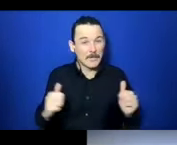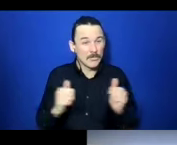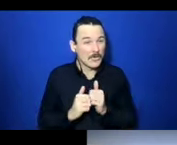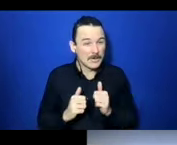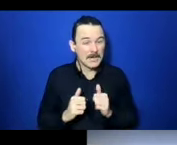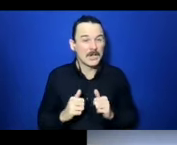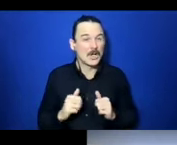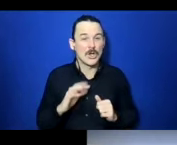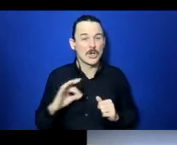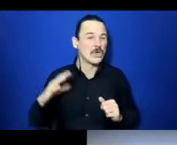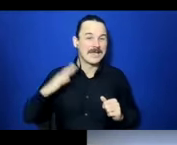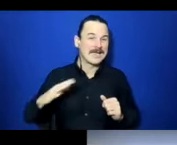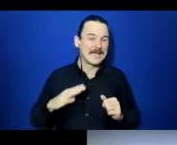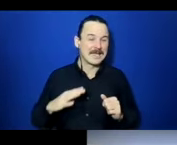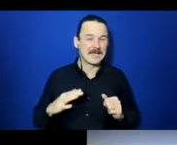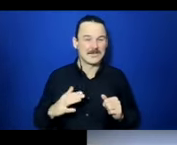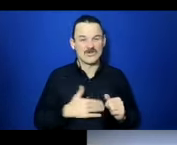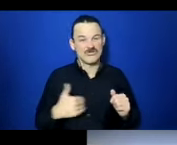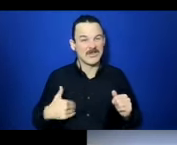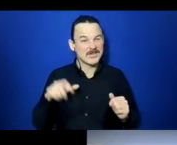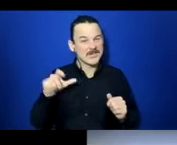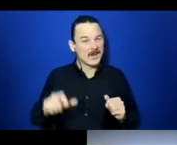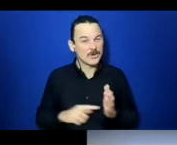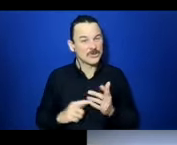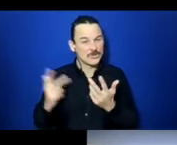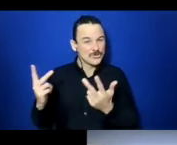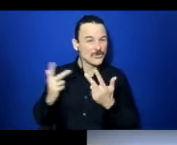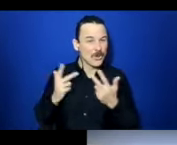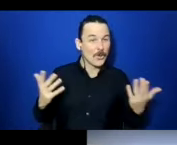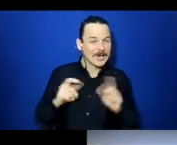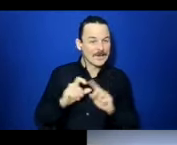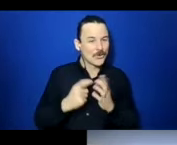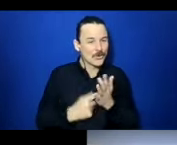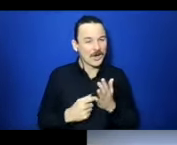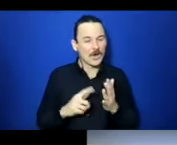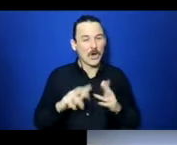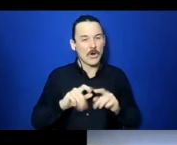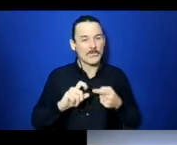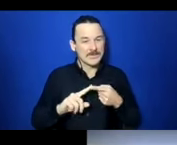office is. So we started by solving that for people vision impaired and through that process